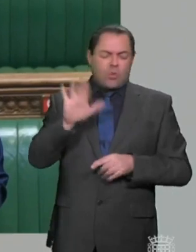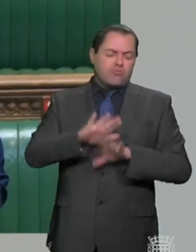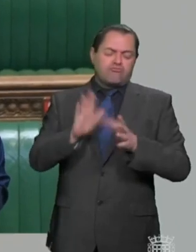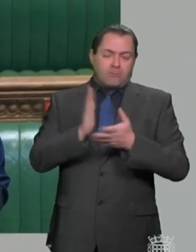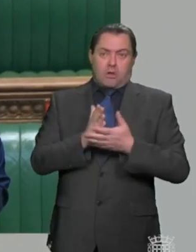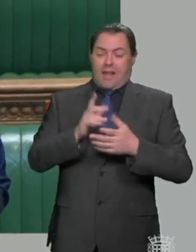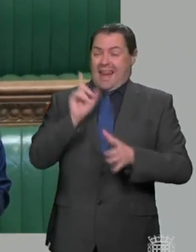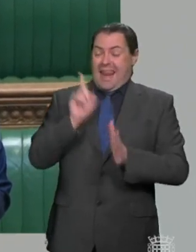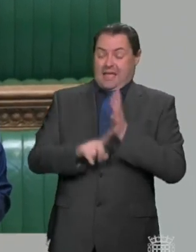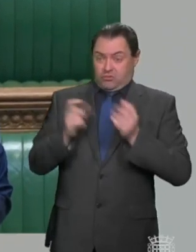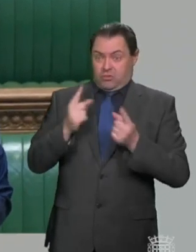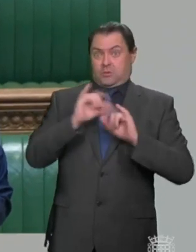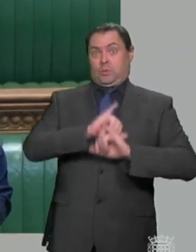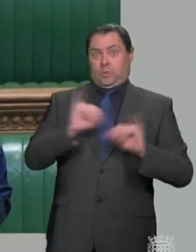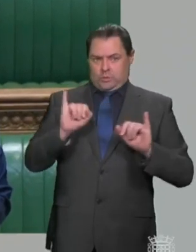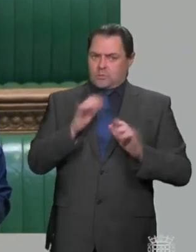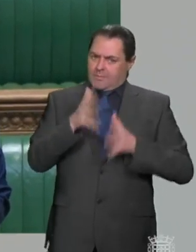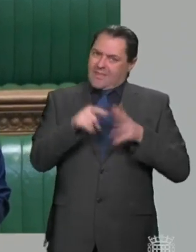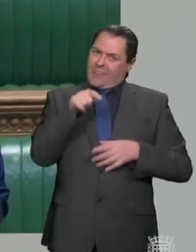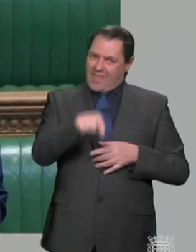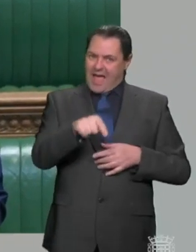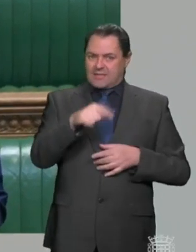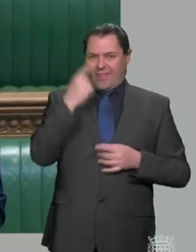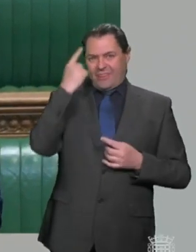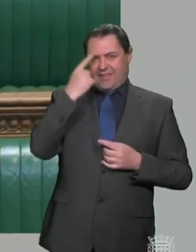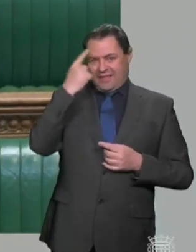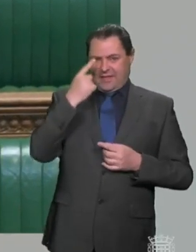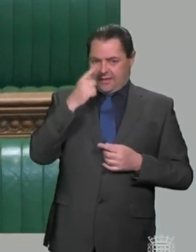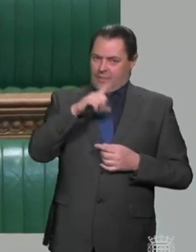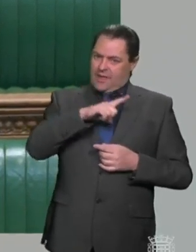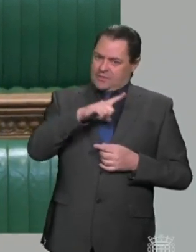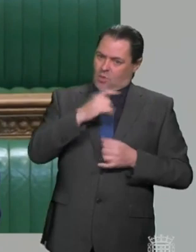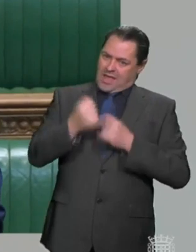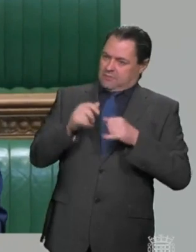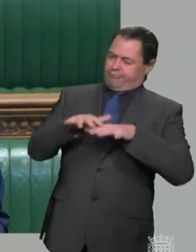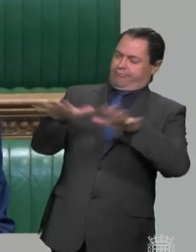that account of his own behaviour? If so, will he apologise for being so complacent about the